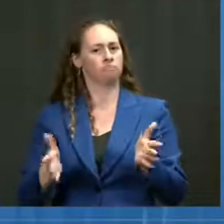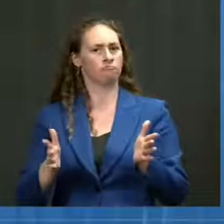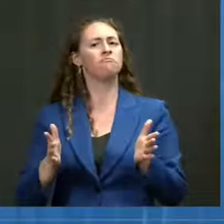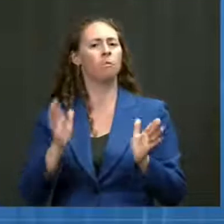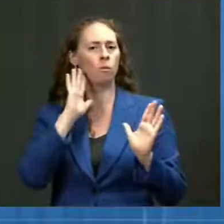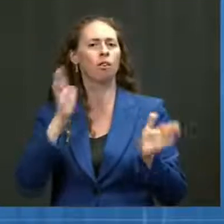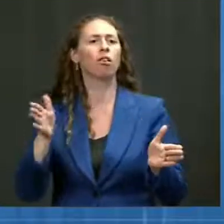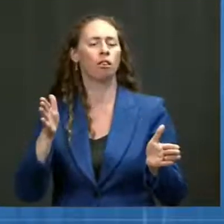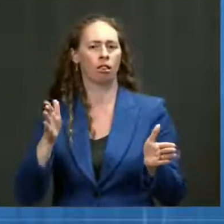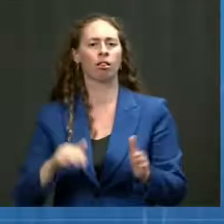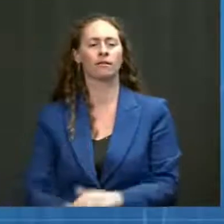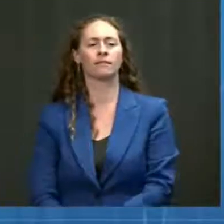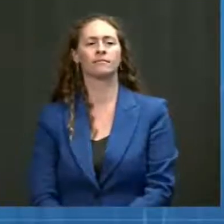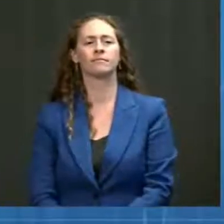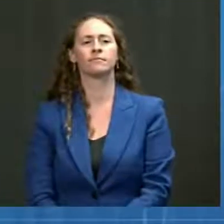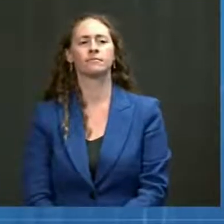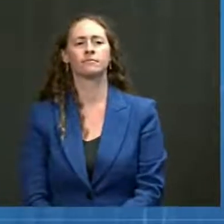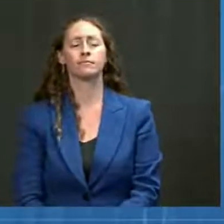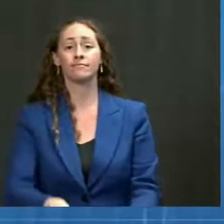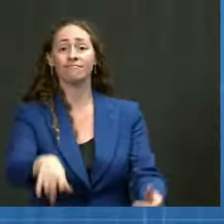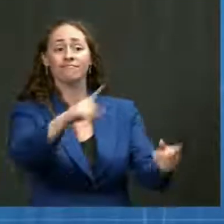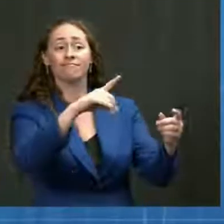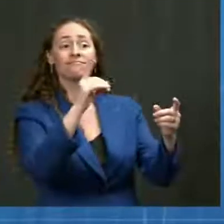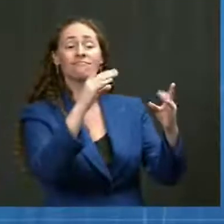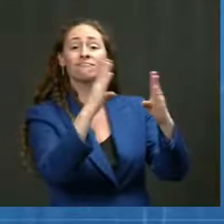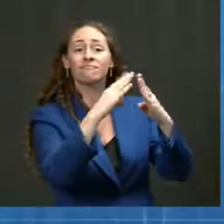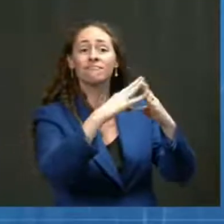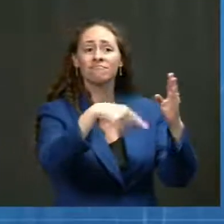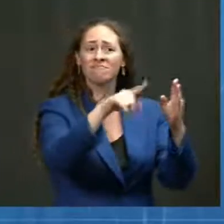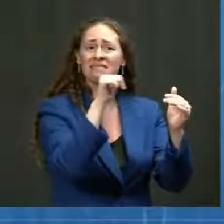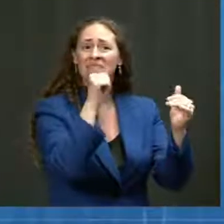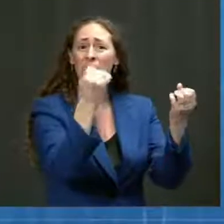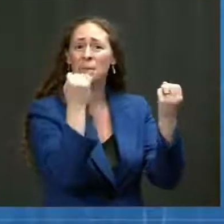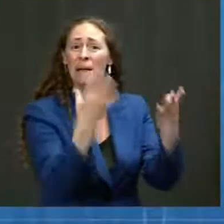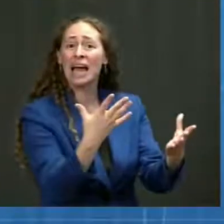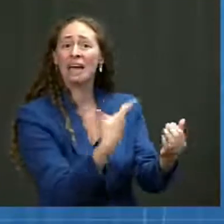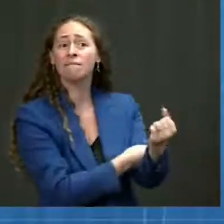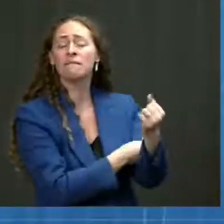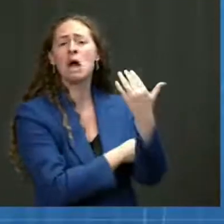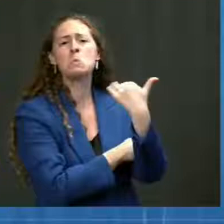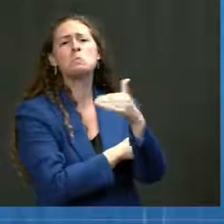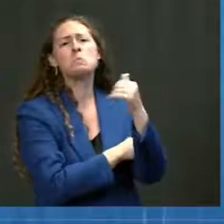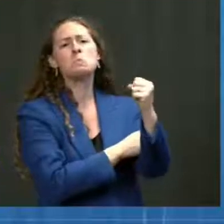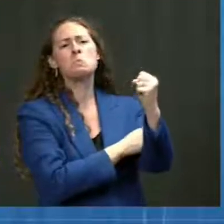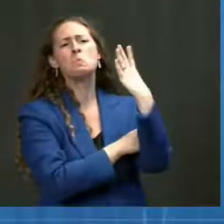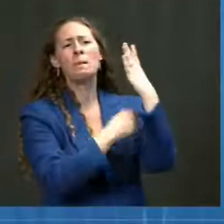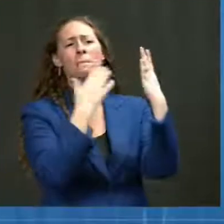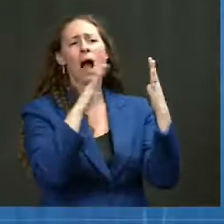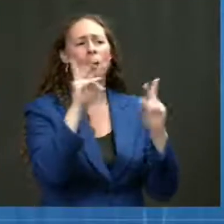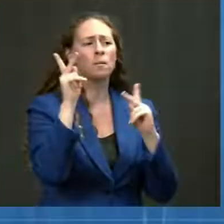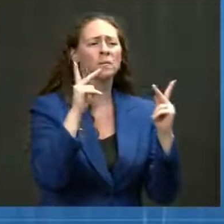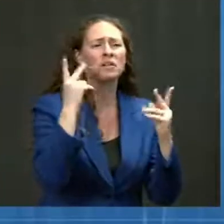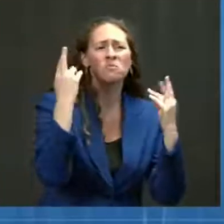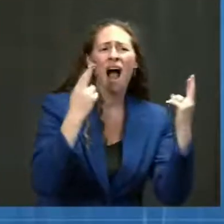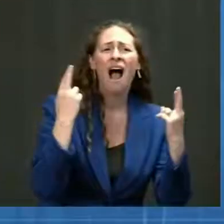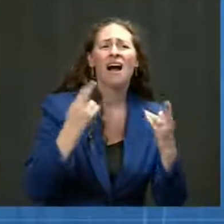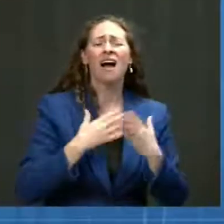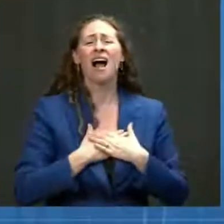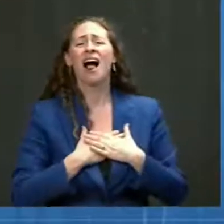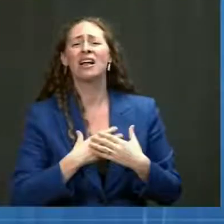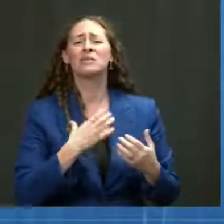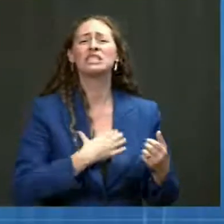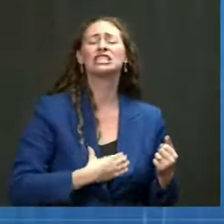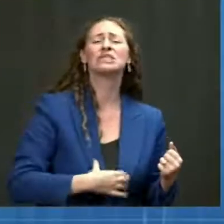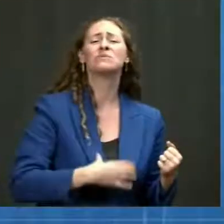VACCINATED CAN SAVE YOUR LIFE.